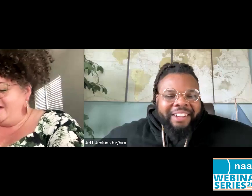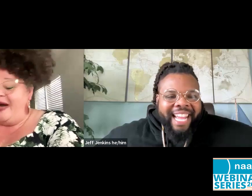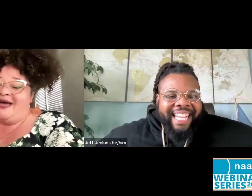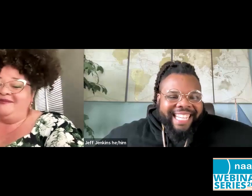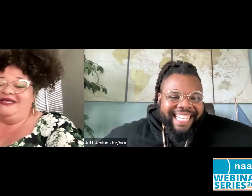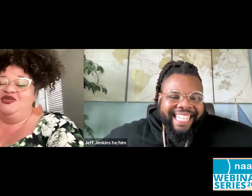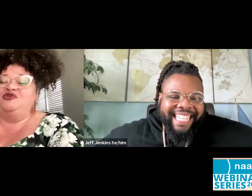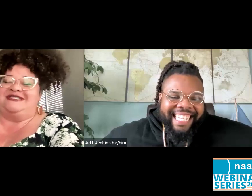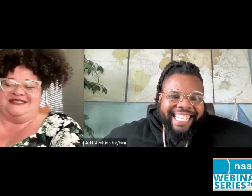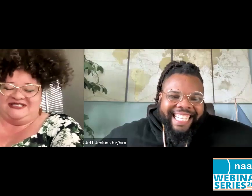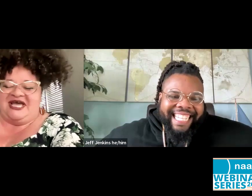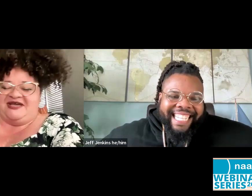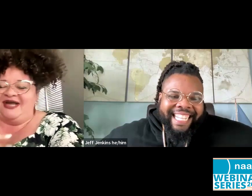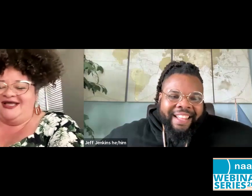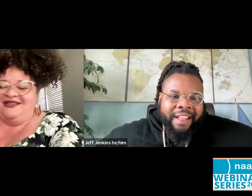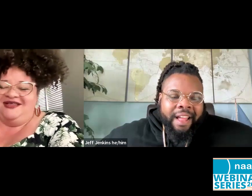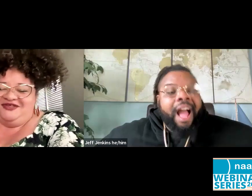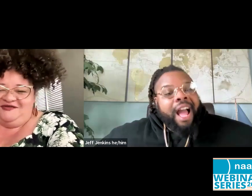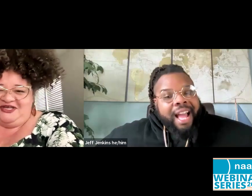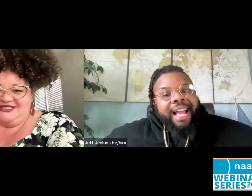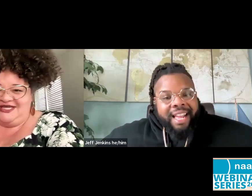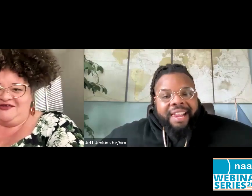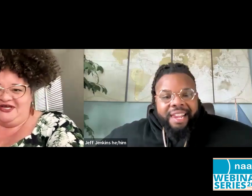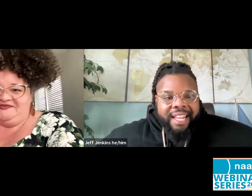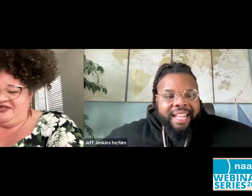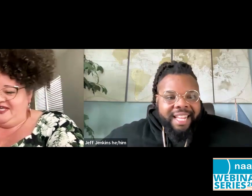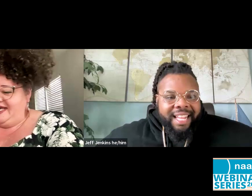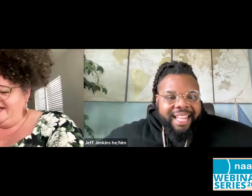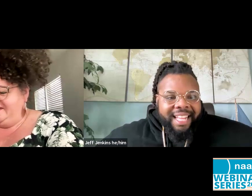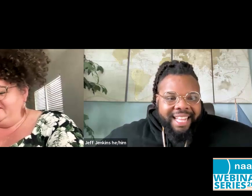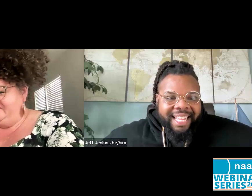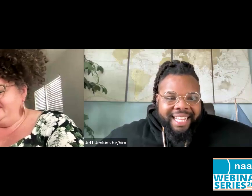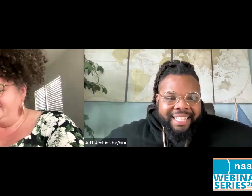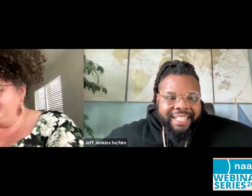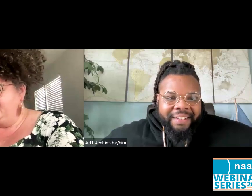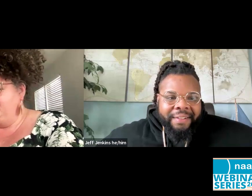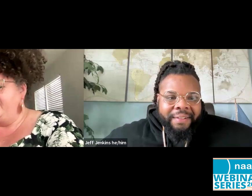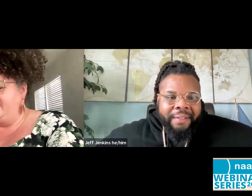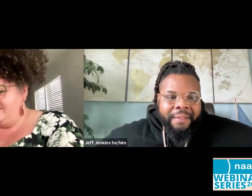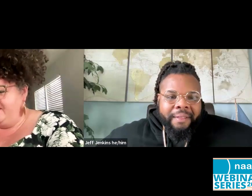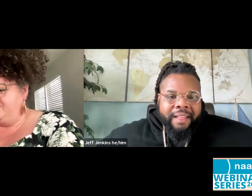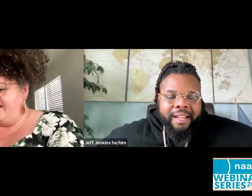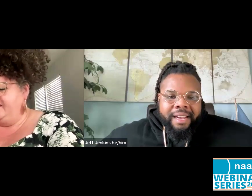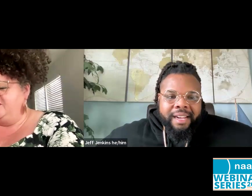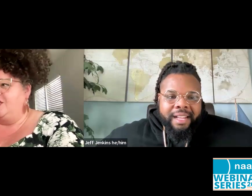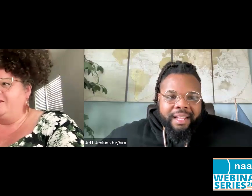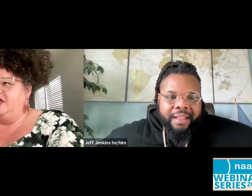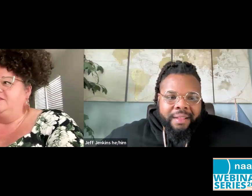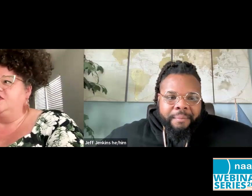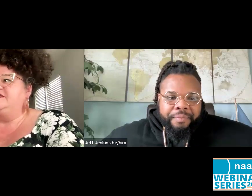I'm in Houston today, but I live in the Phenix area, so you've been you had been traveling. You had already observed